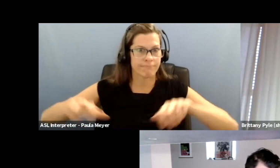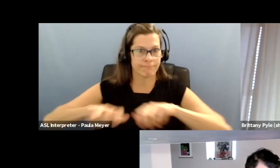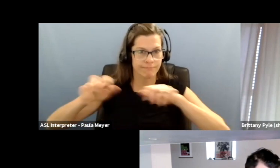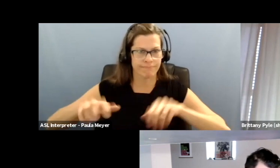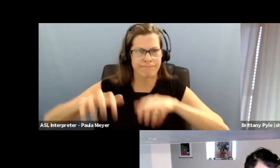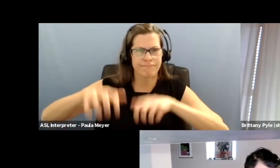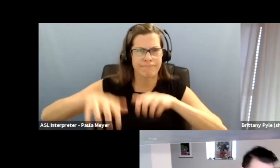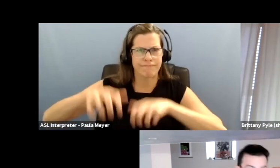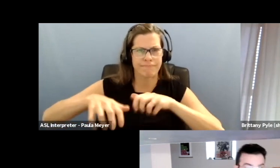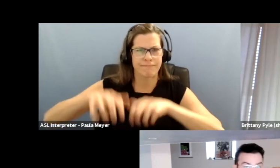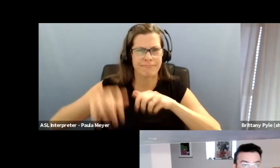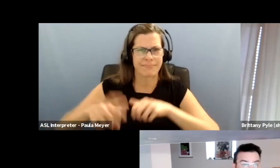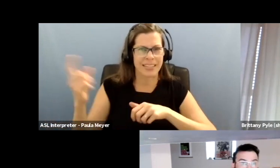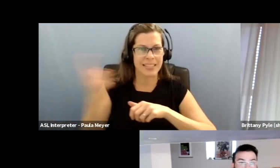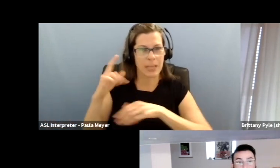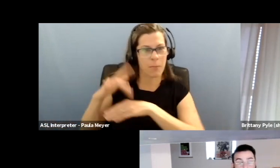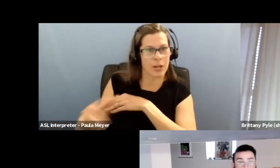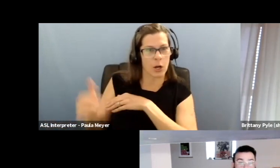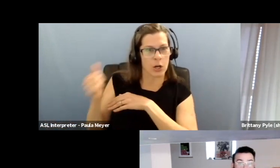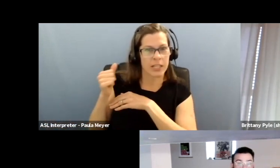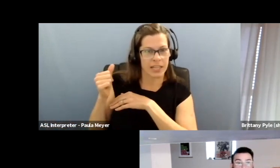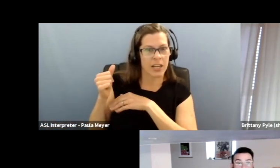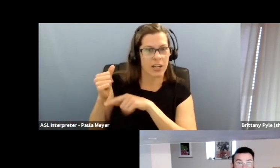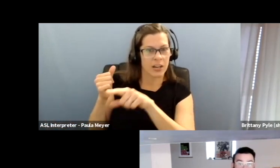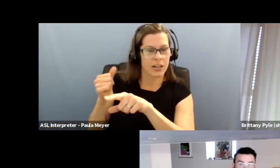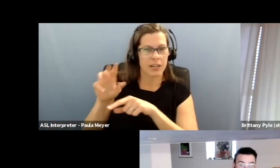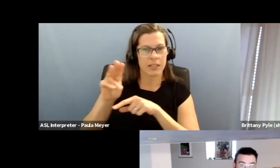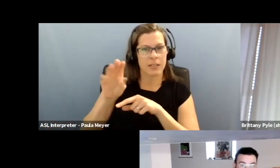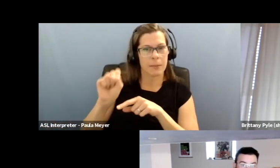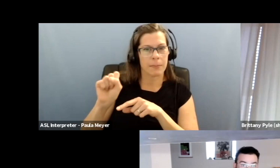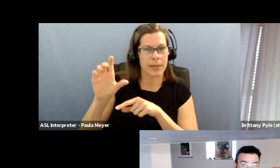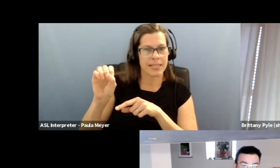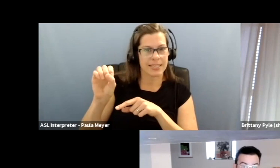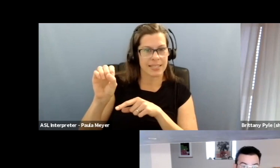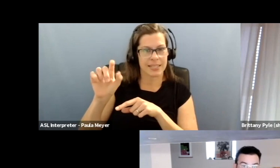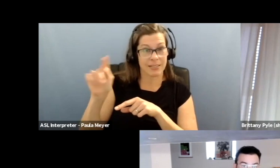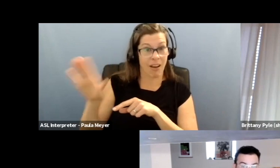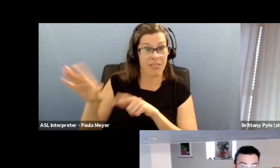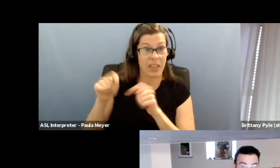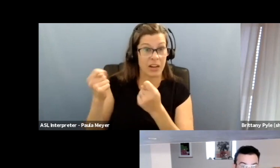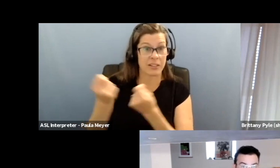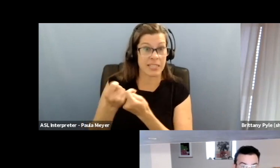I think, Christine Scott, who mentioned that their team generally takes the captions and handles them in house.